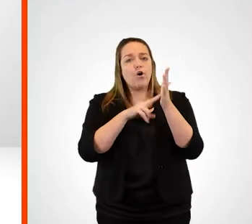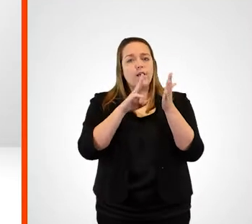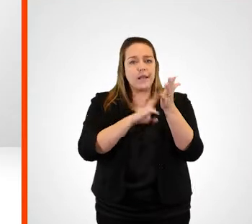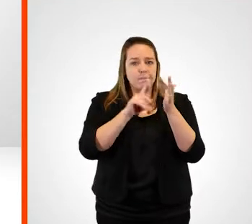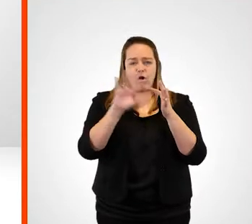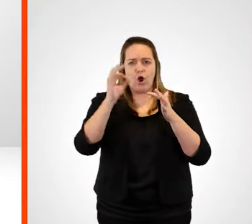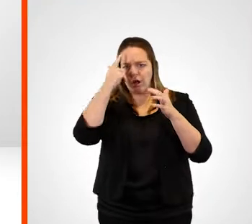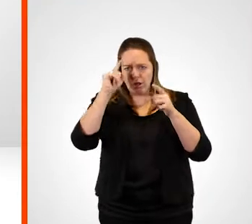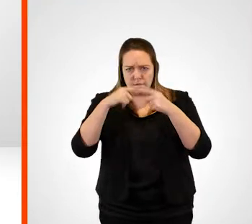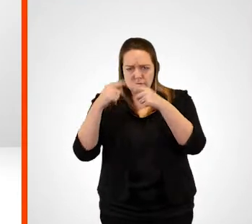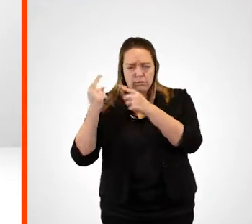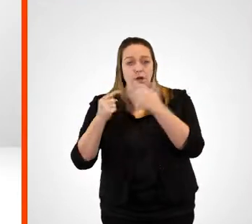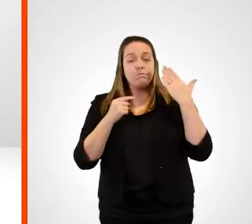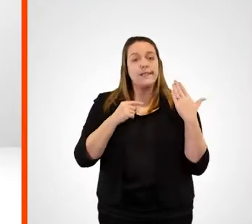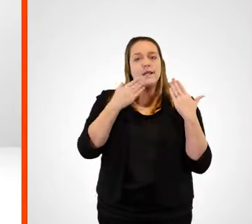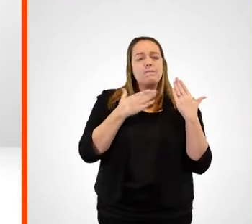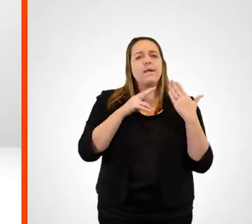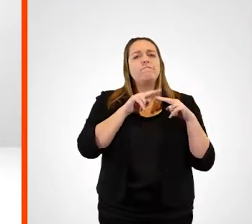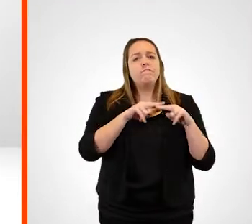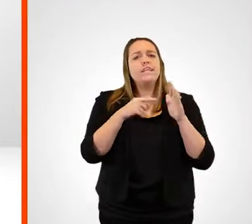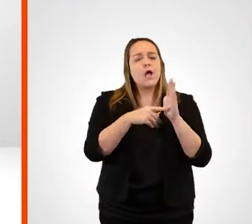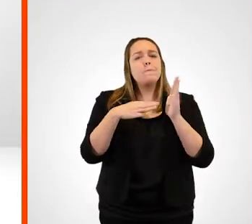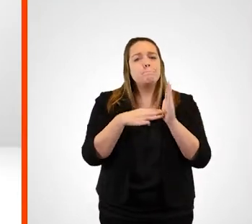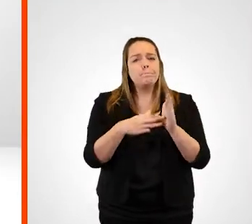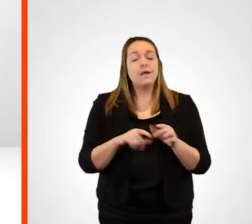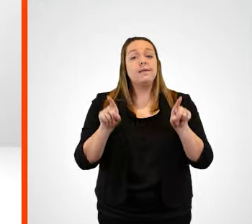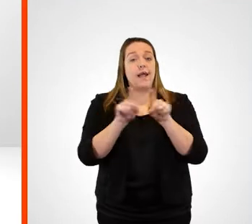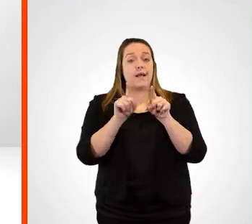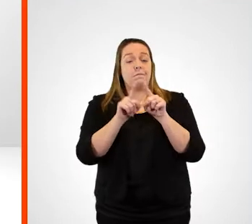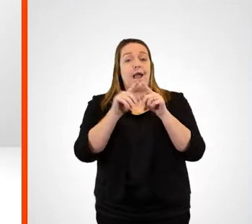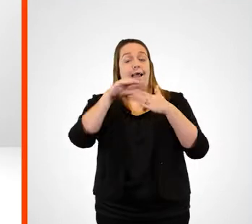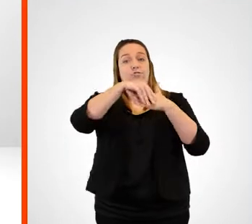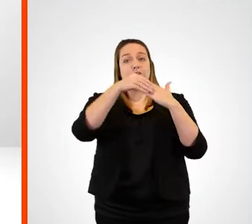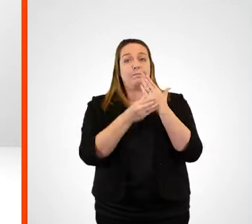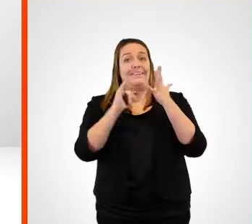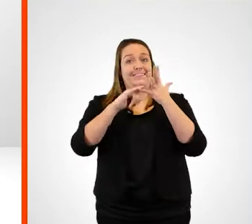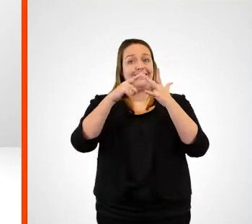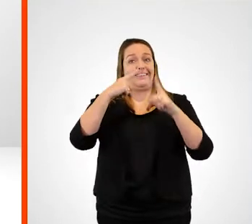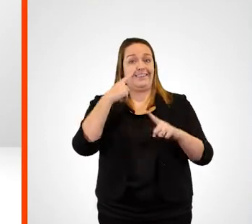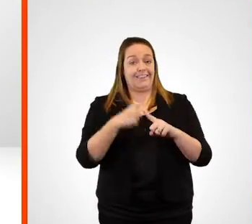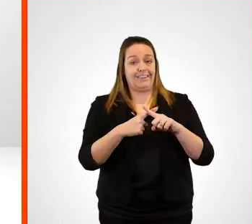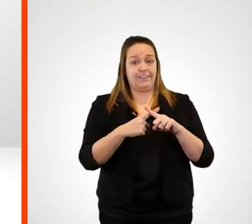by using this particular hand shape. Similarly, hand shape 6, which is produced like this,